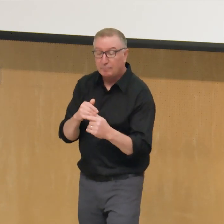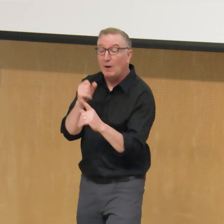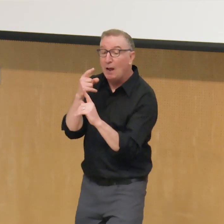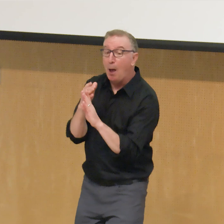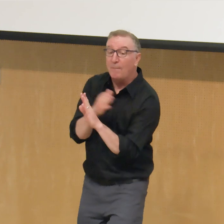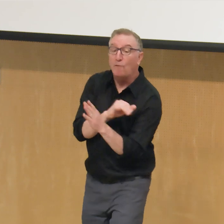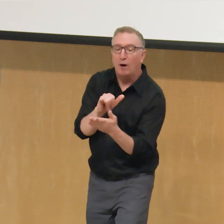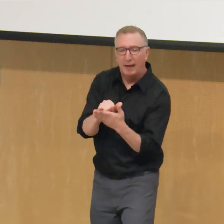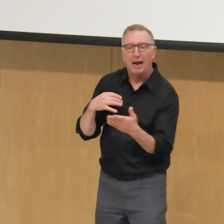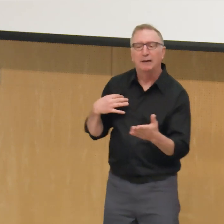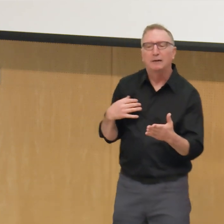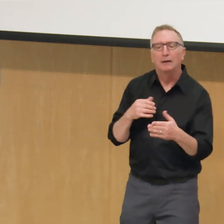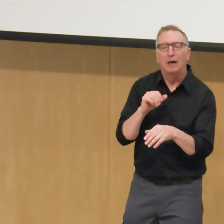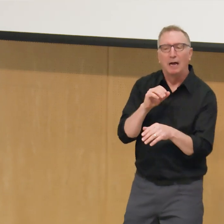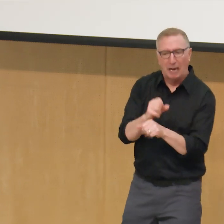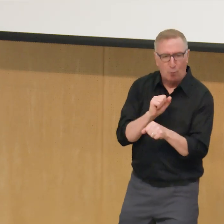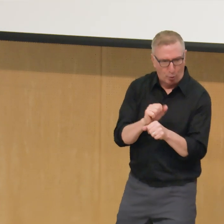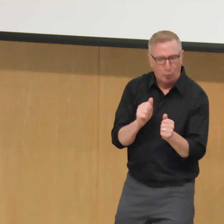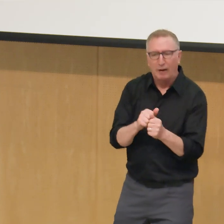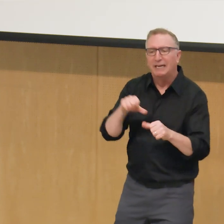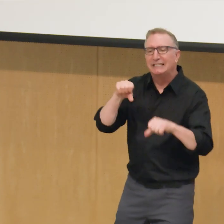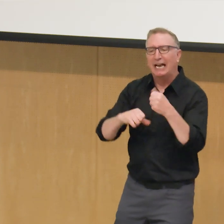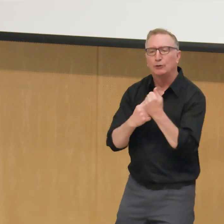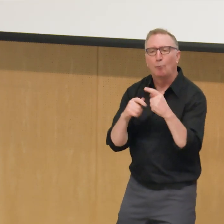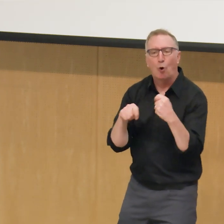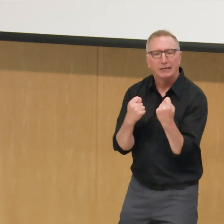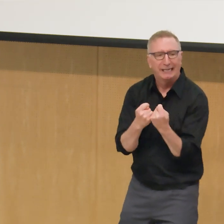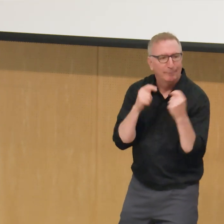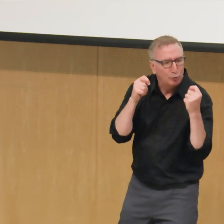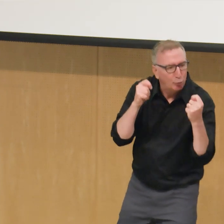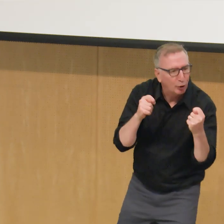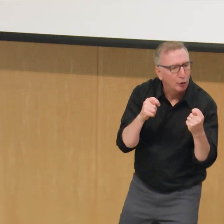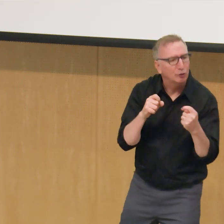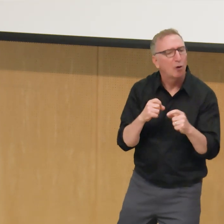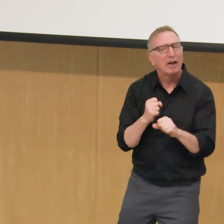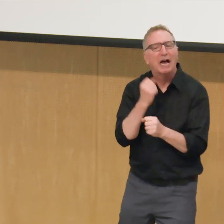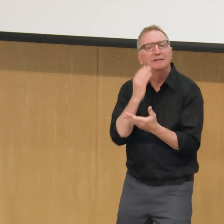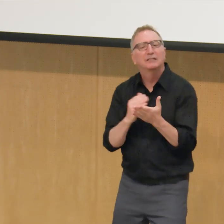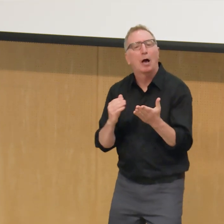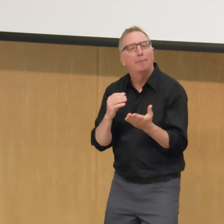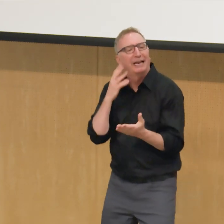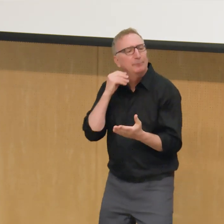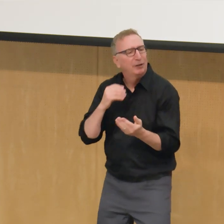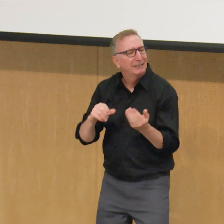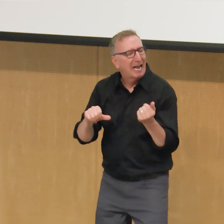I was getting closer to my graduation in 1980. I had also worked with some of the science support team members,